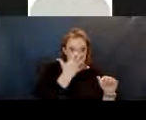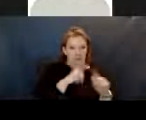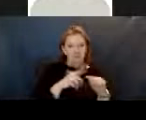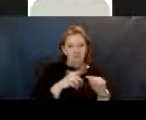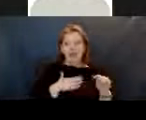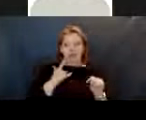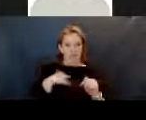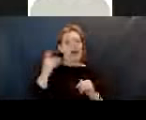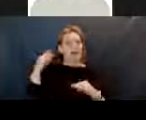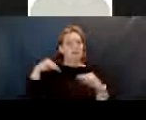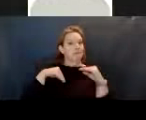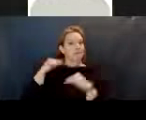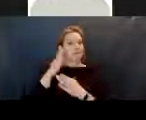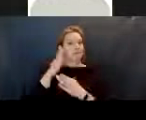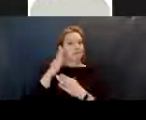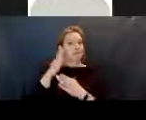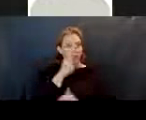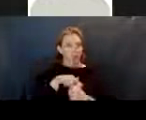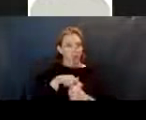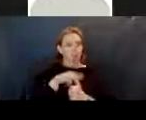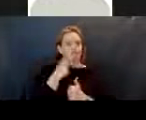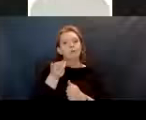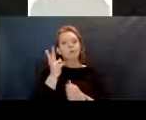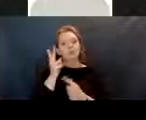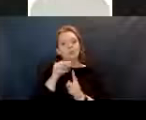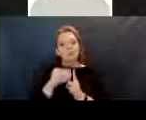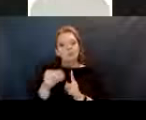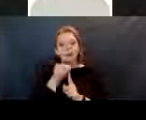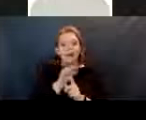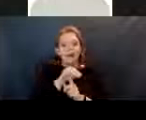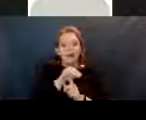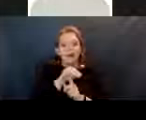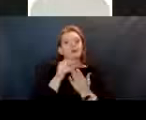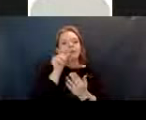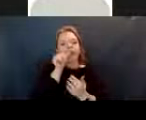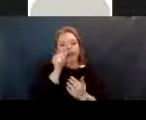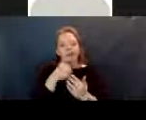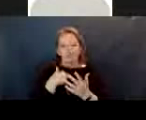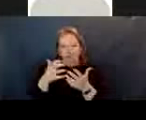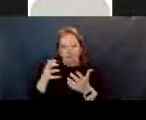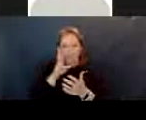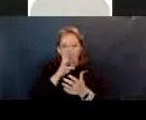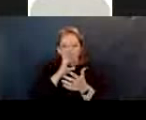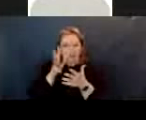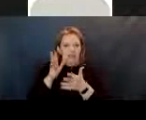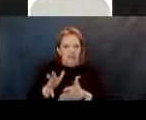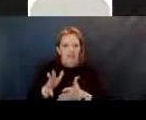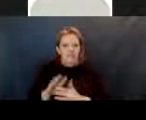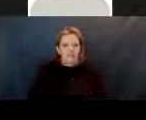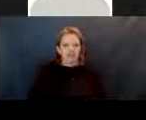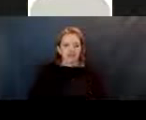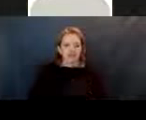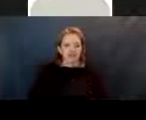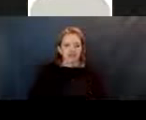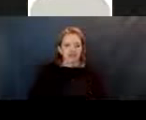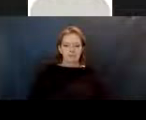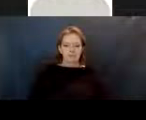I had two bananas, and some pistachios, and a good amount of water left in my bottle,